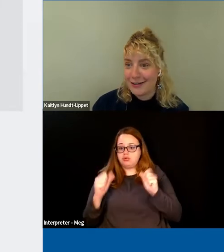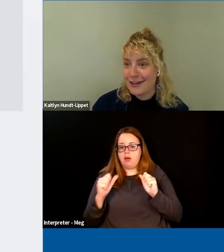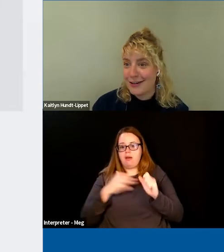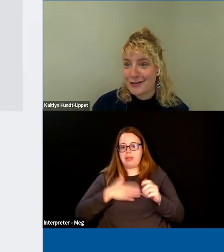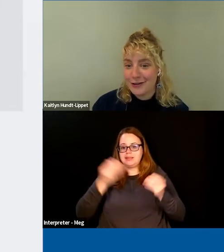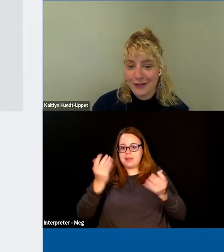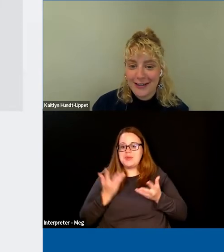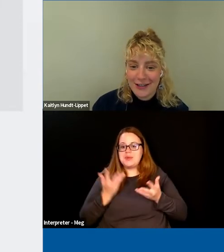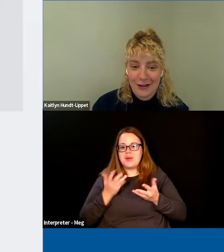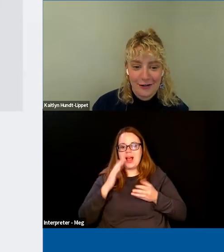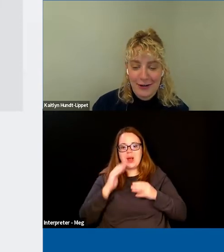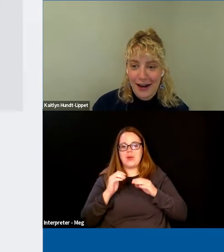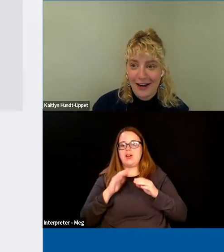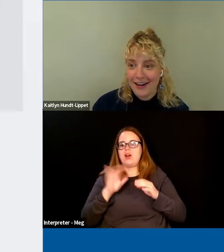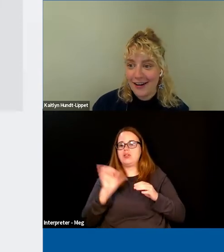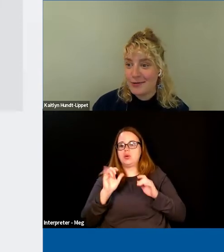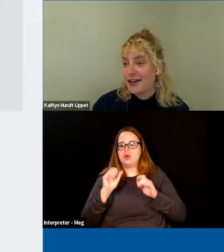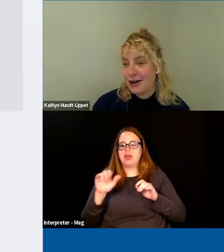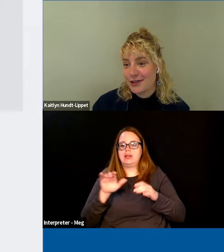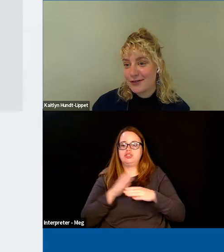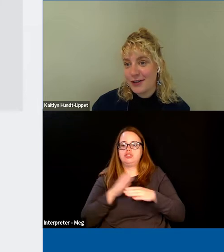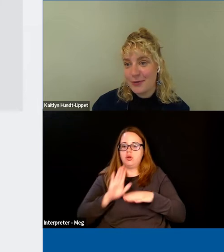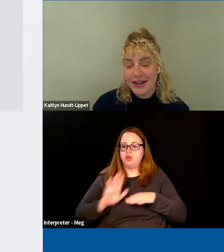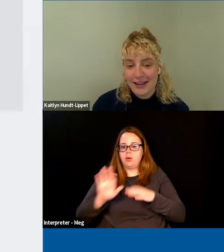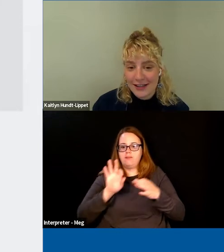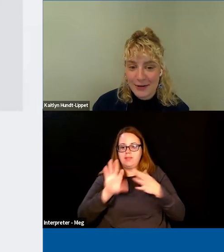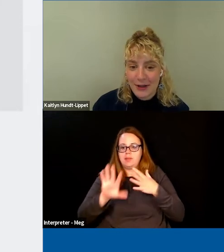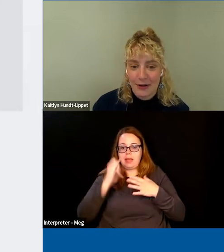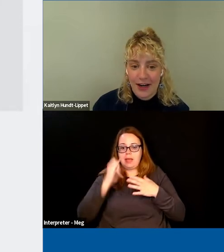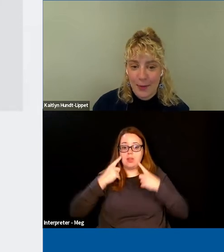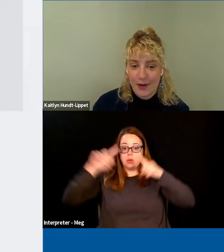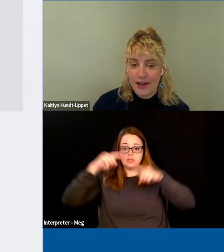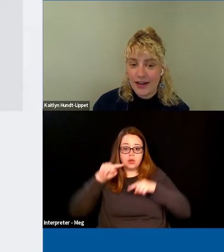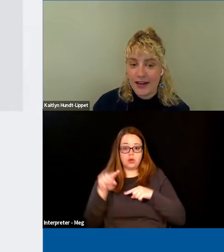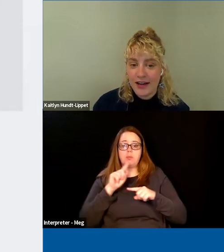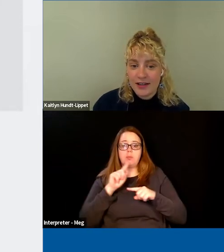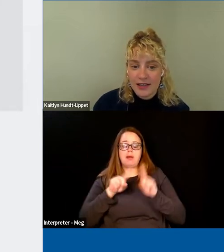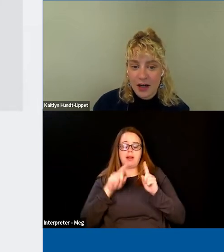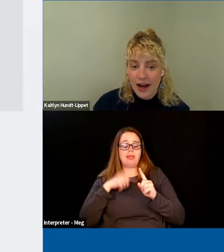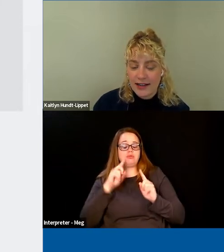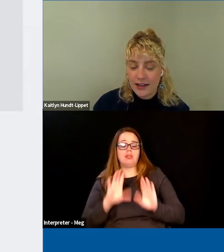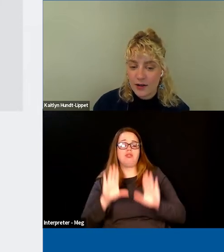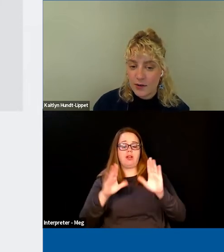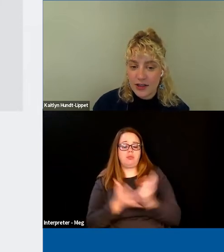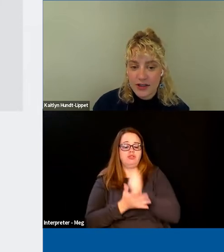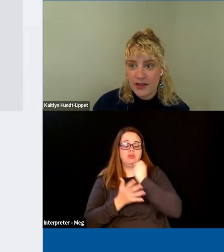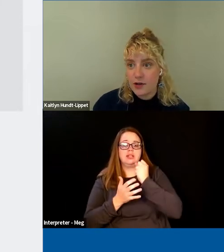and also feel free to share your feedback on how it works for you. But I think it's a really great opportunity to start asking those questions.